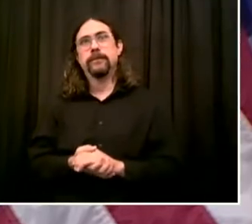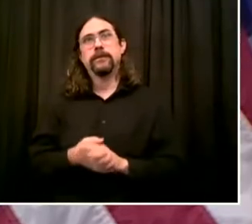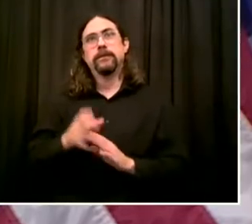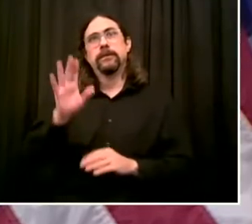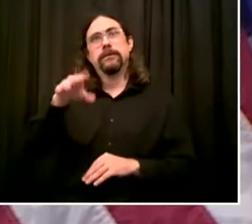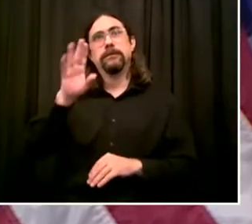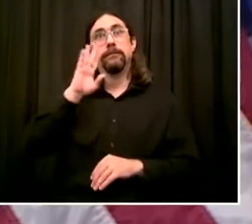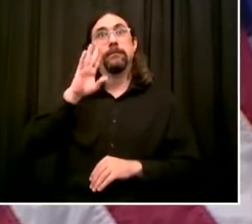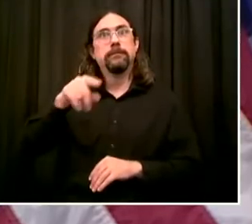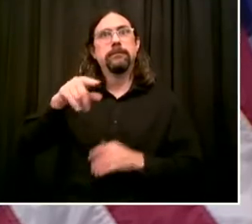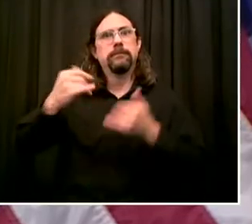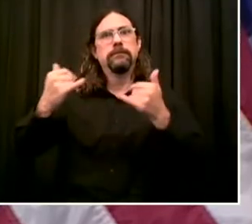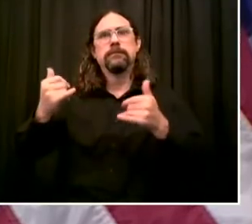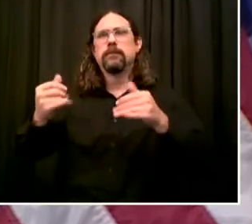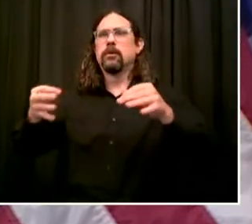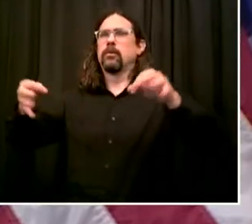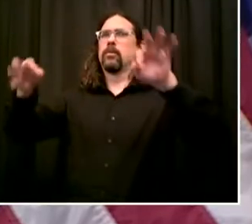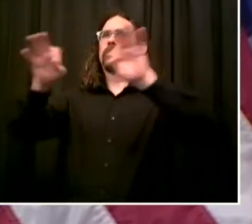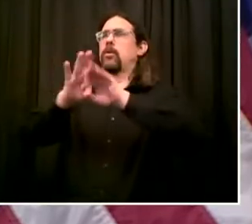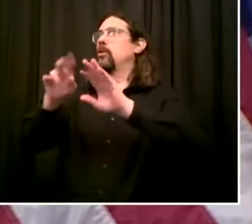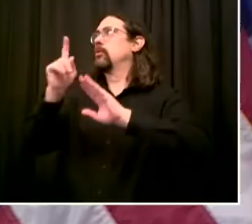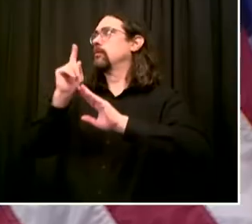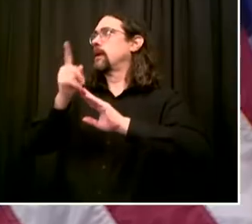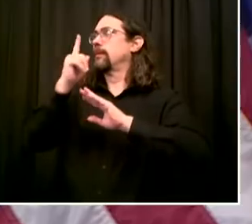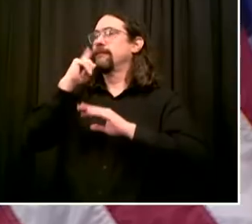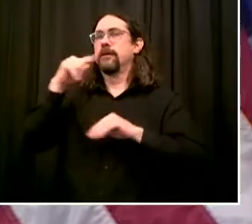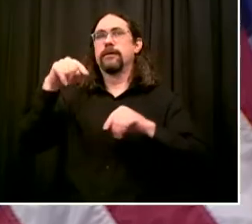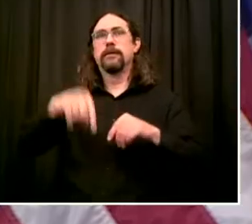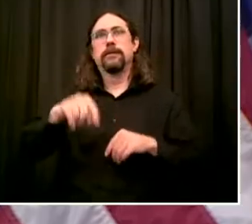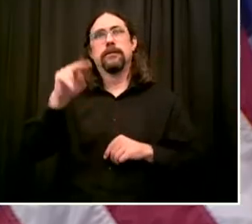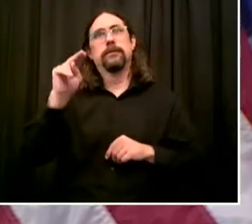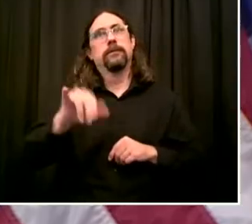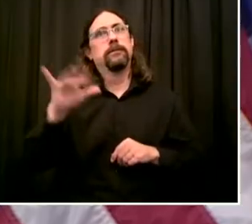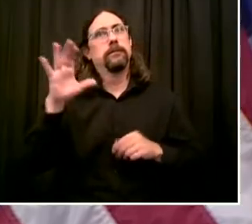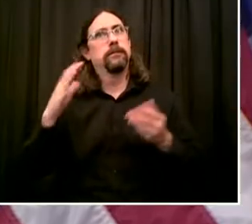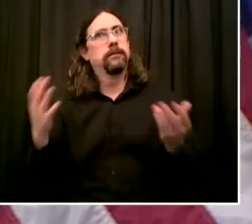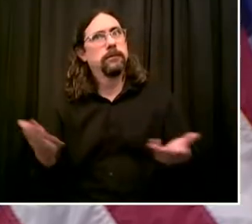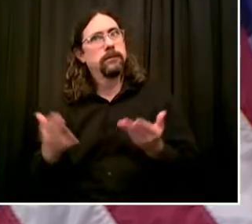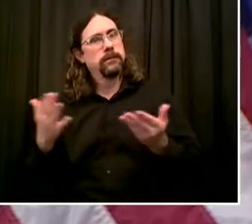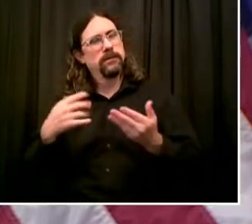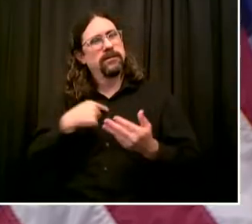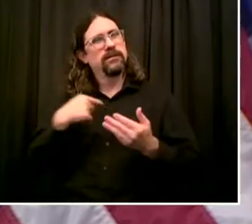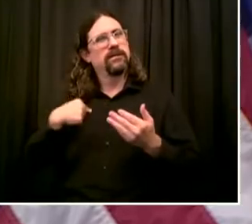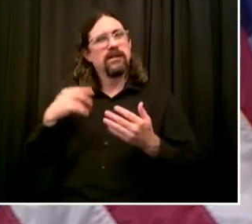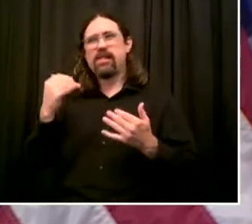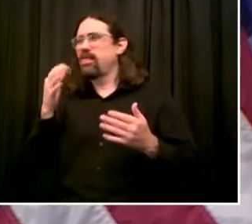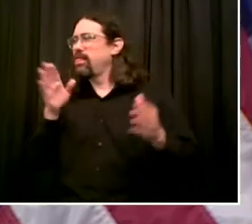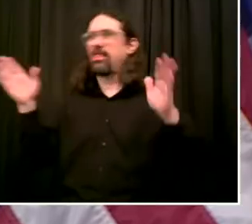LOOK, WE ARE AT A WATERSHED MOMET NFR OTHE CIY TOF NEW YORK.